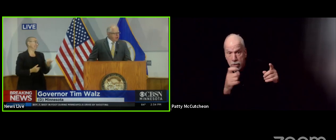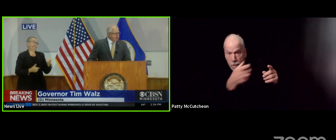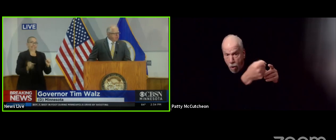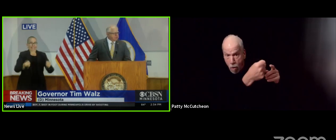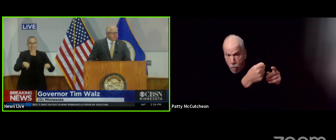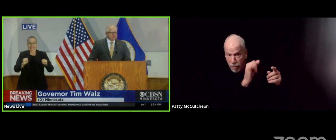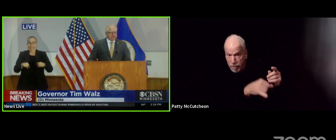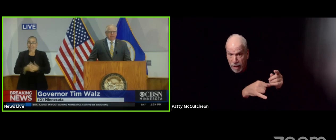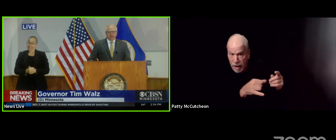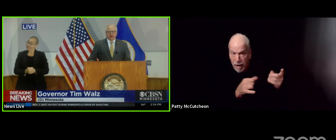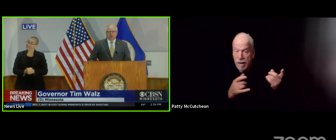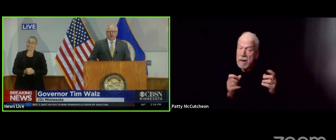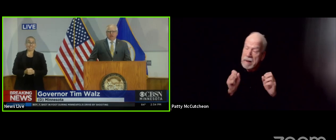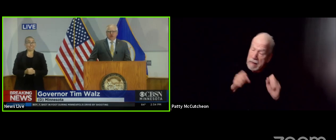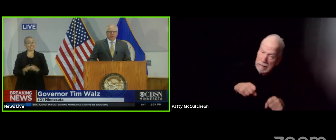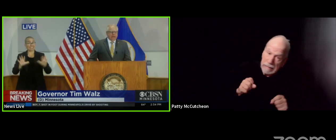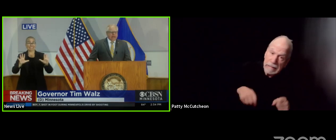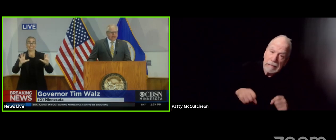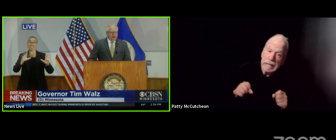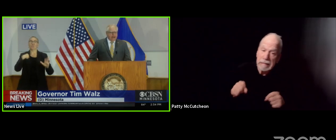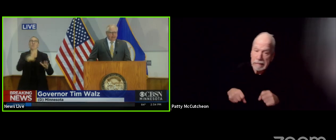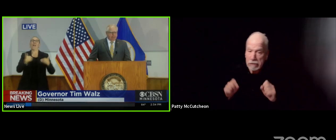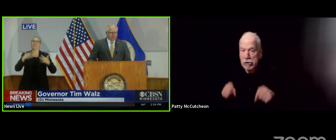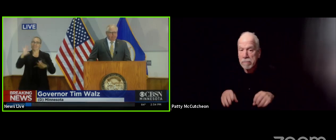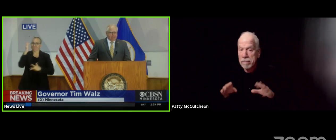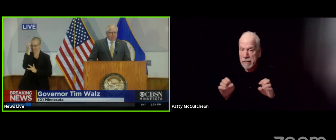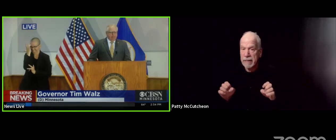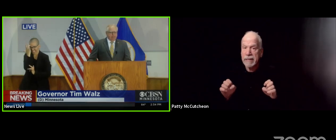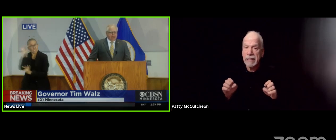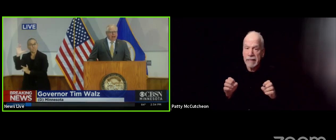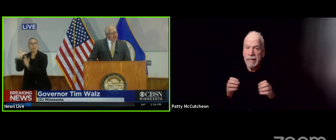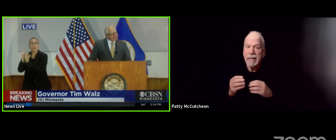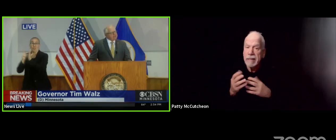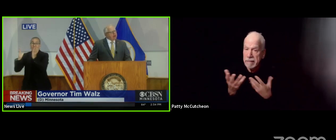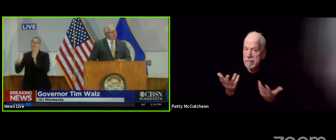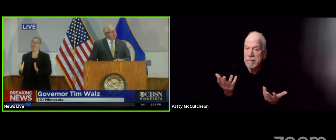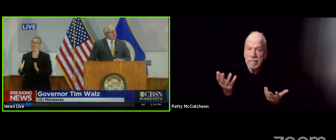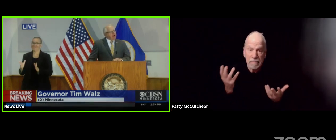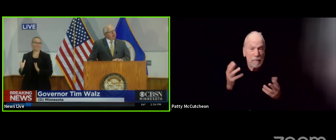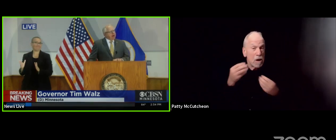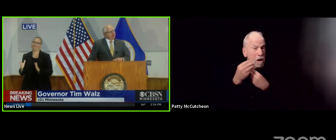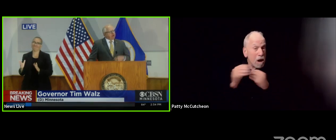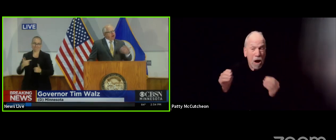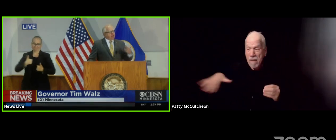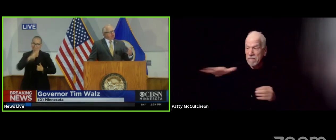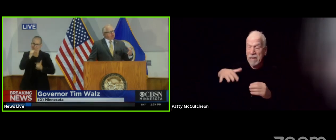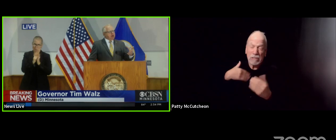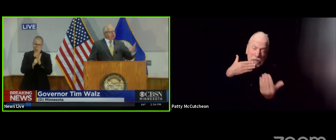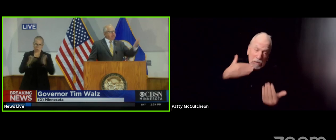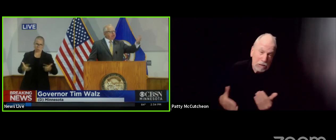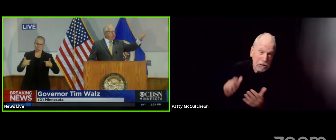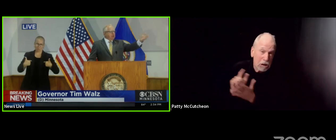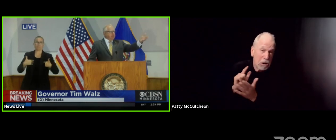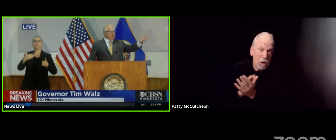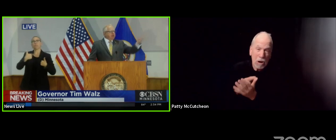OFFICE BECAUSE I AM NOT AN ATTORNEY. BUT I ASKED THEM ABOUT HOW DO WE RESPOND, AND THEY'RE SAYING WHAT REPRESENTATIVE